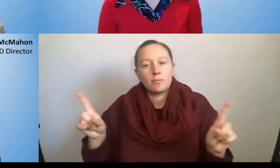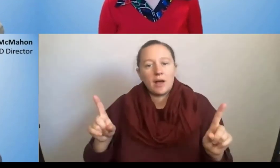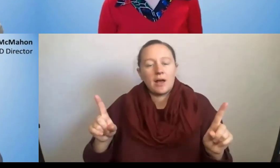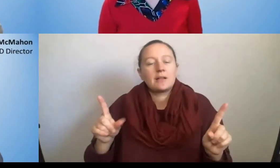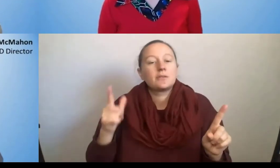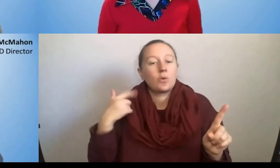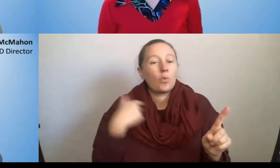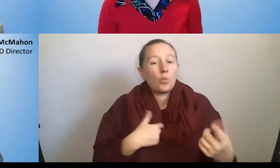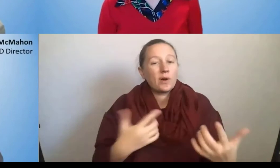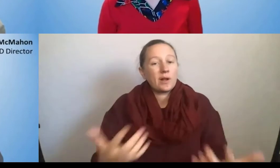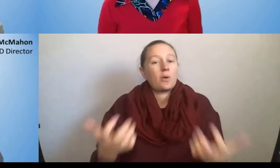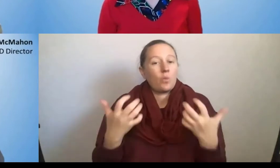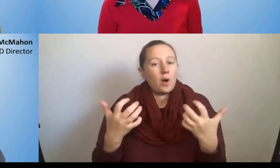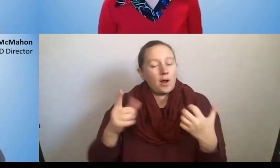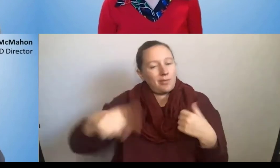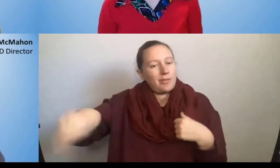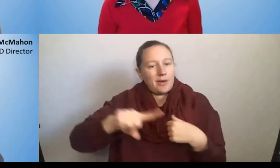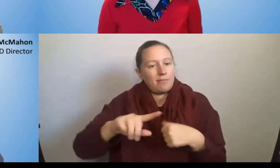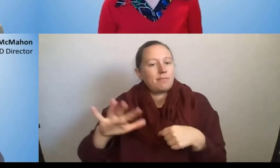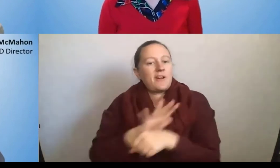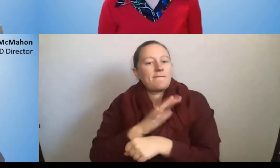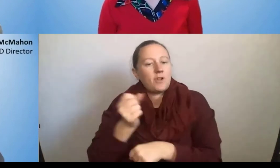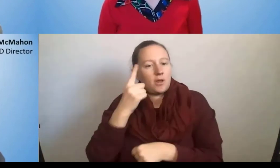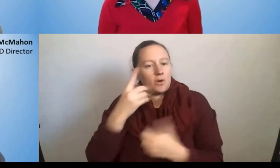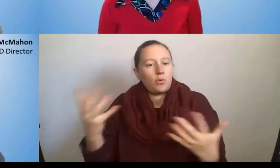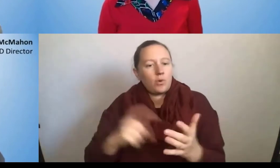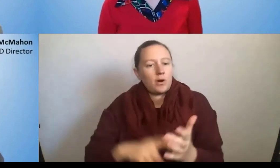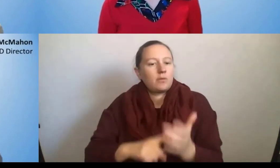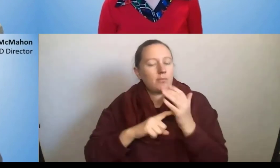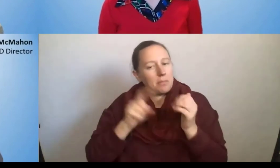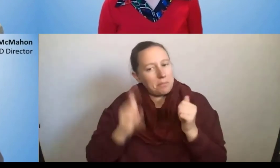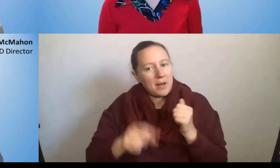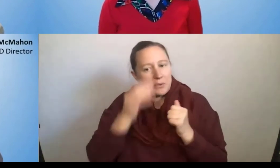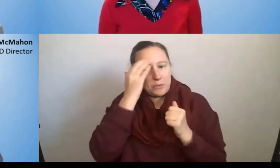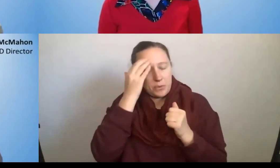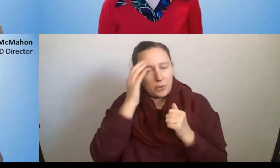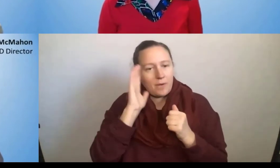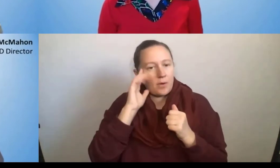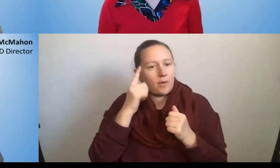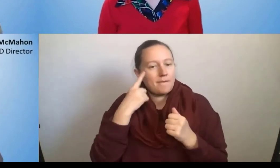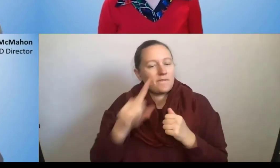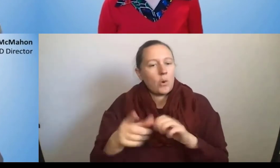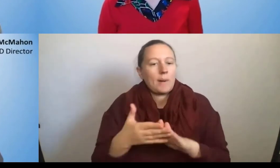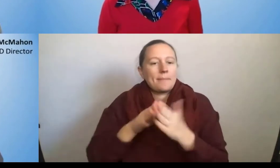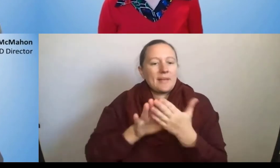is make them understand what they need to know to effectively derisk those projects